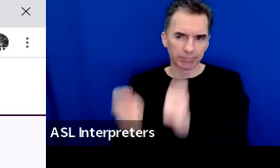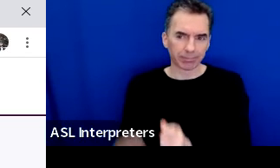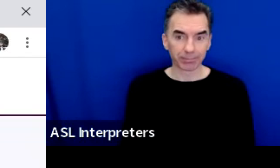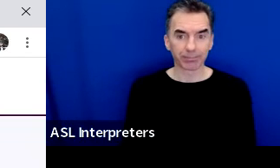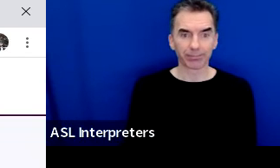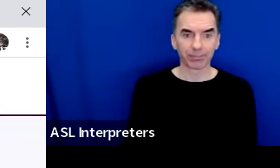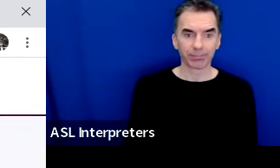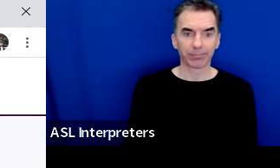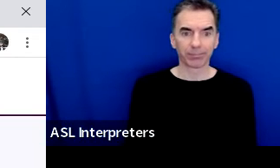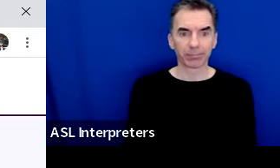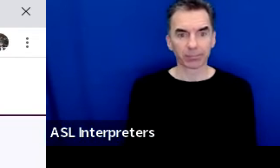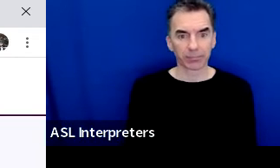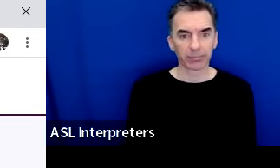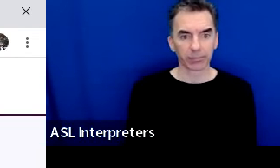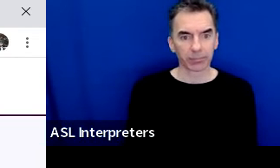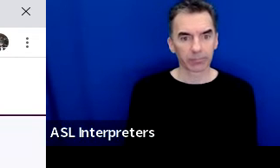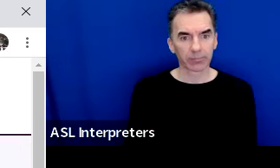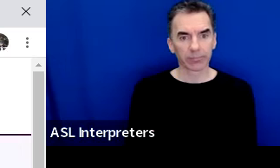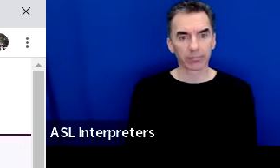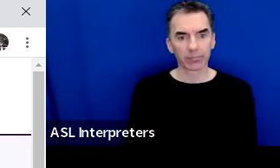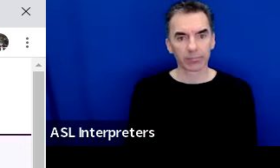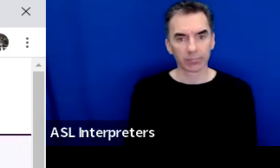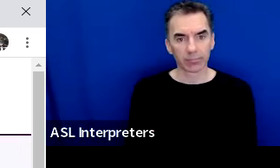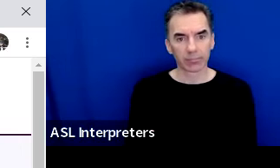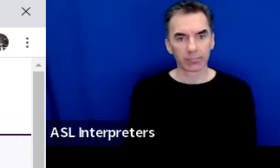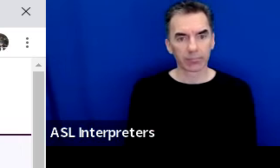So I'm going to go to my chapter and when I use.